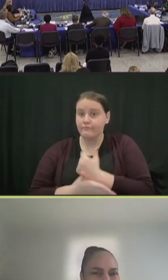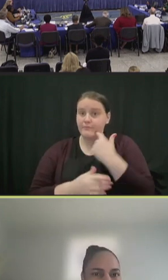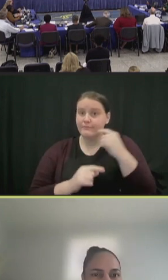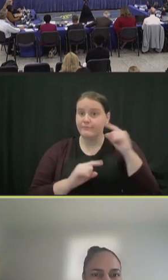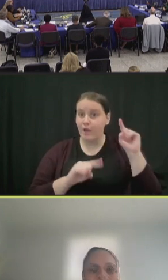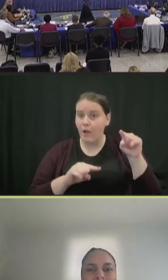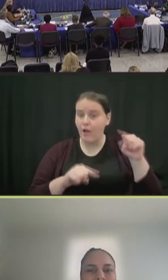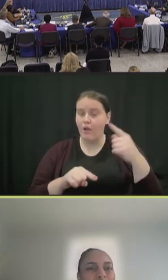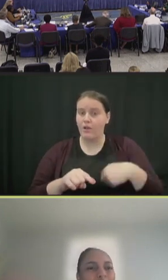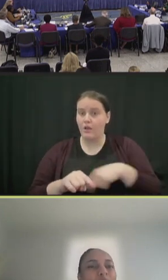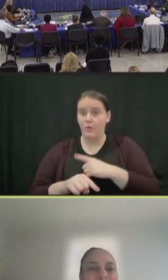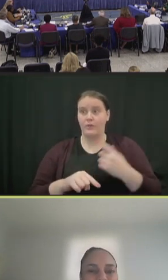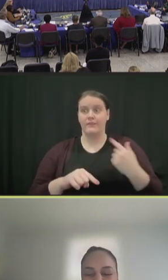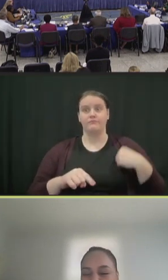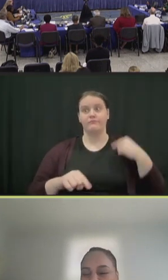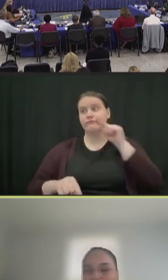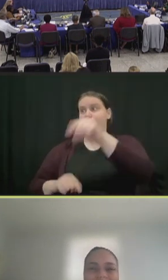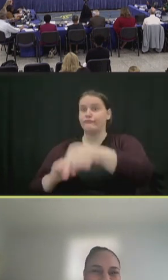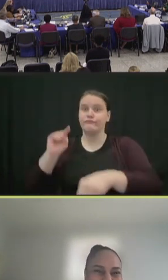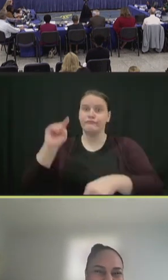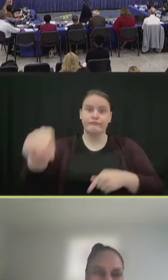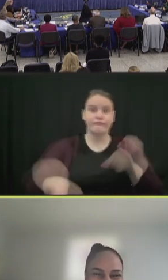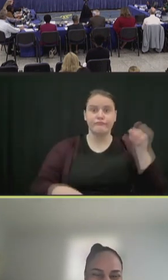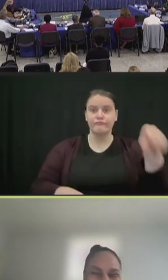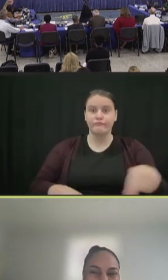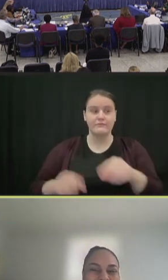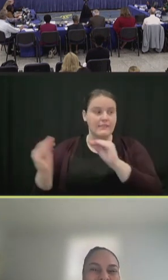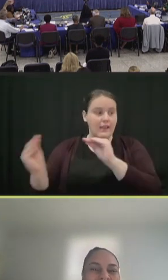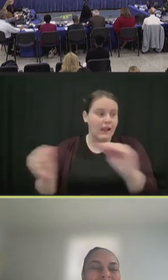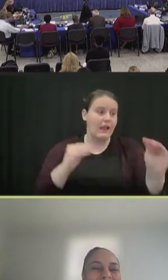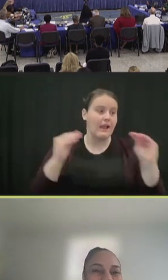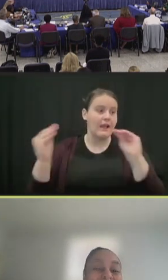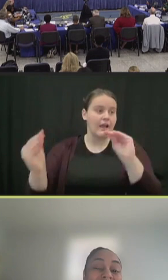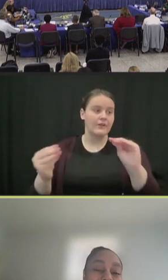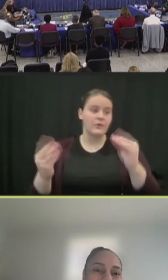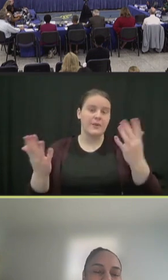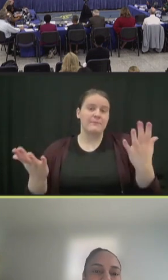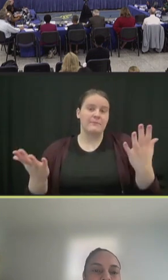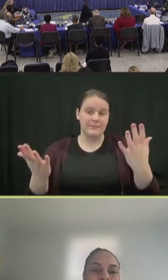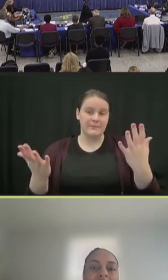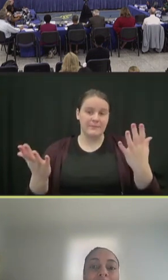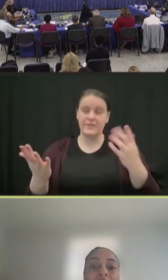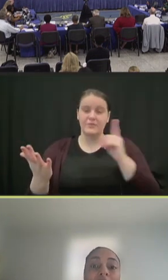on the offer. We welcome the taking advantage of -- is to get this information out there.